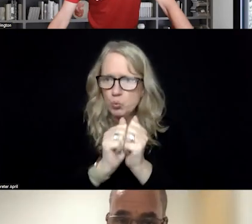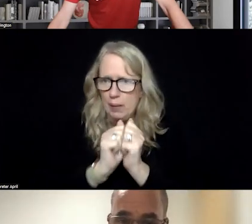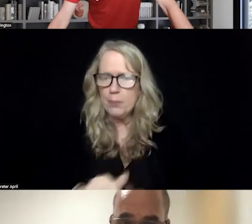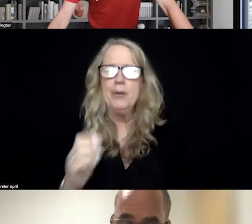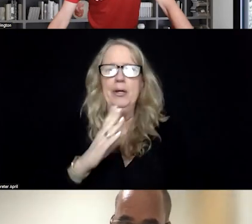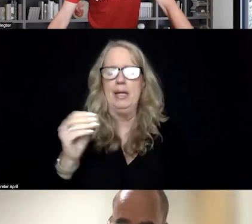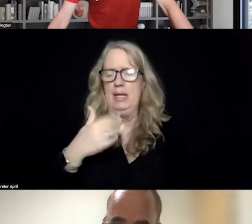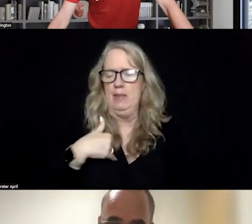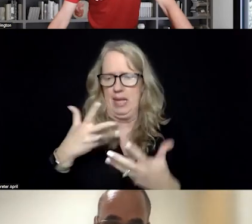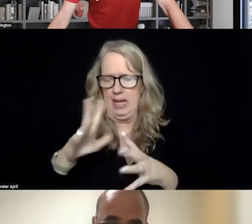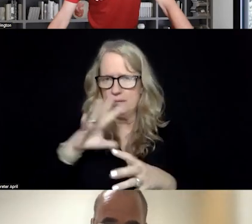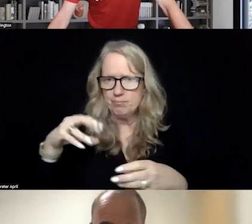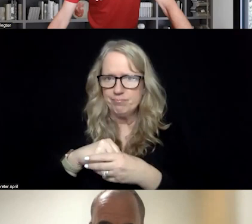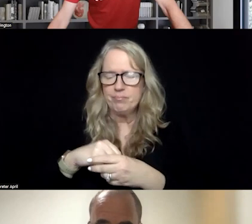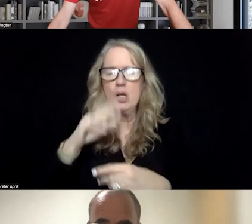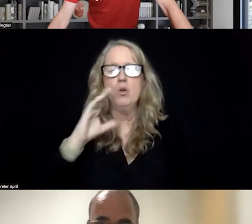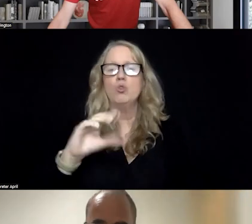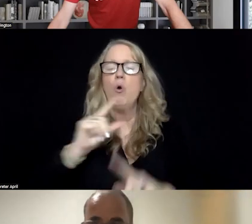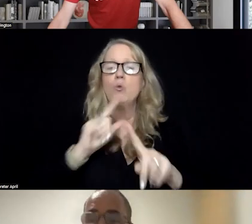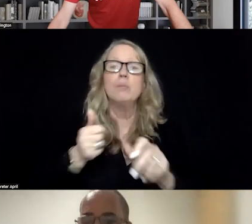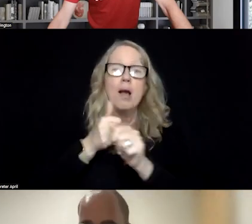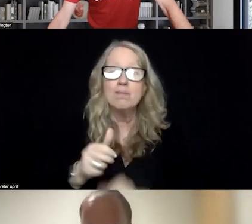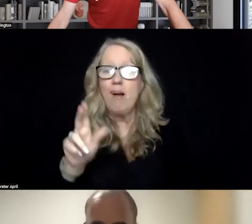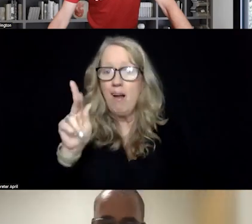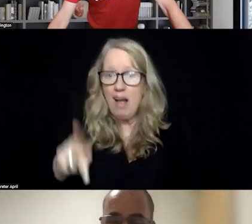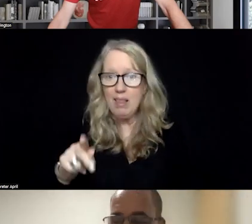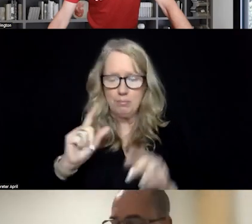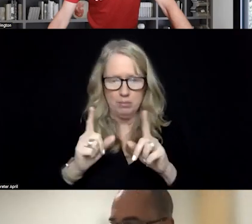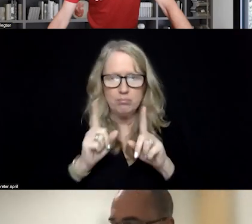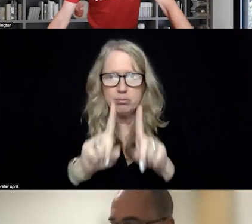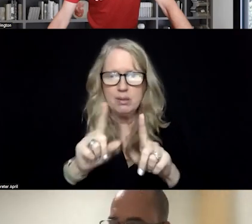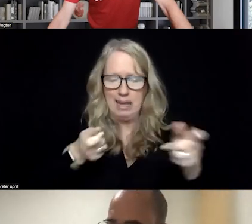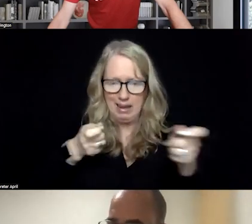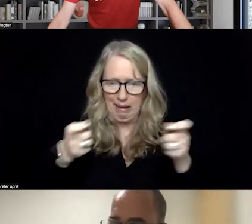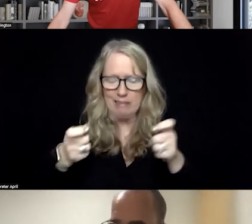EMBEDDED FOLLOWUP RESPONSE GOING OUT AND TAKING KULS AND THEY